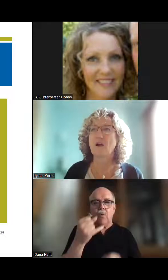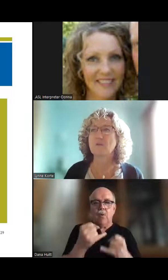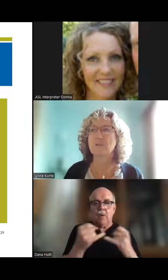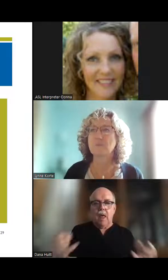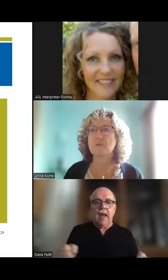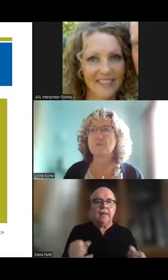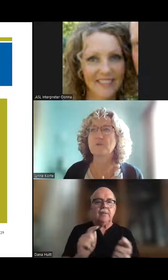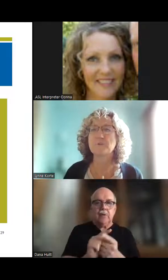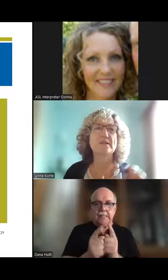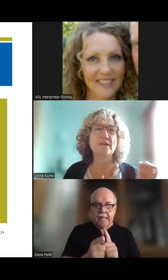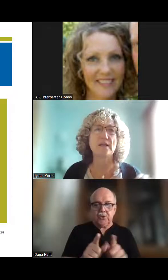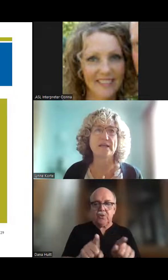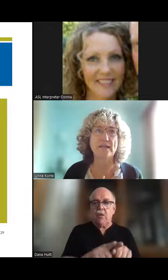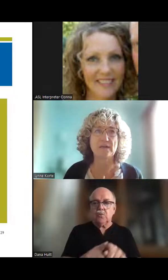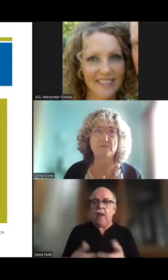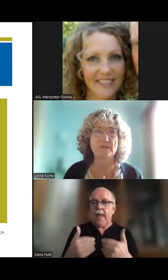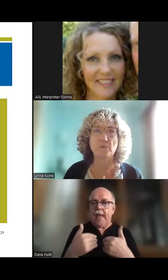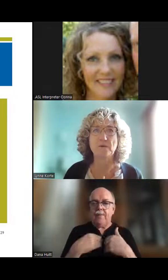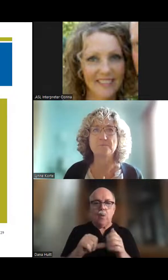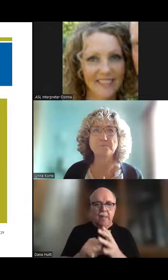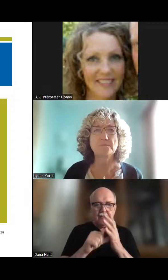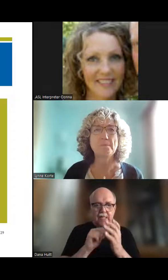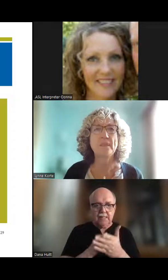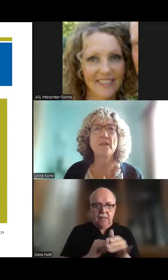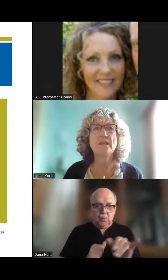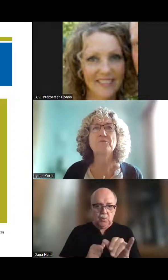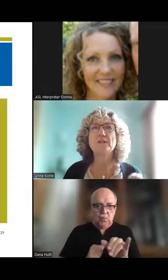d ones, and WA Cares can really help lessen that impact on family caregivers by paying them